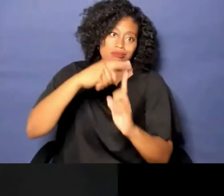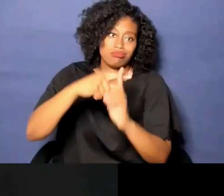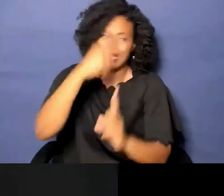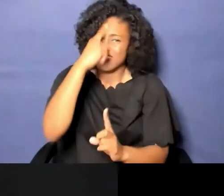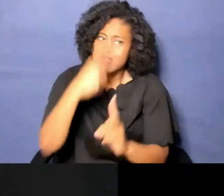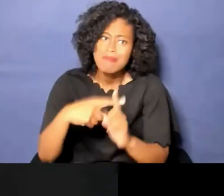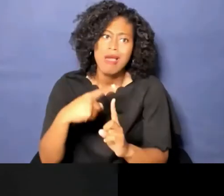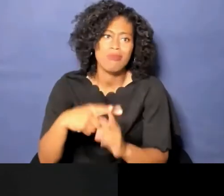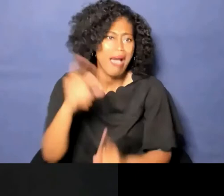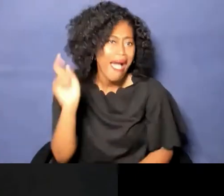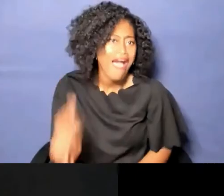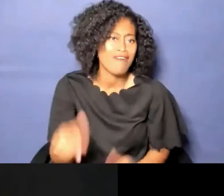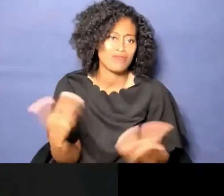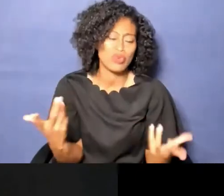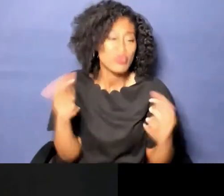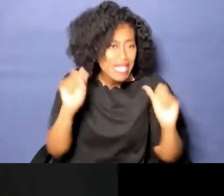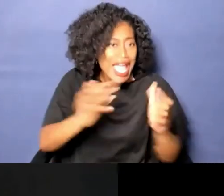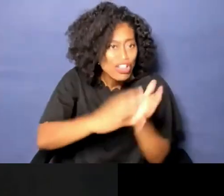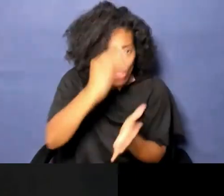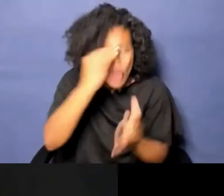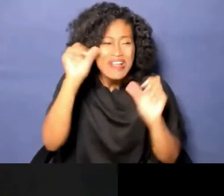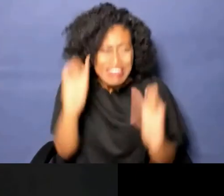For sure, Sylvia, you're not naïve